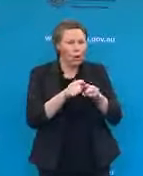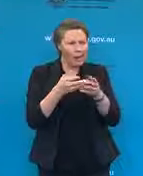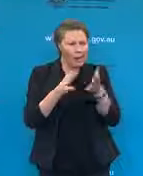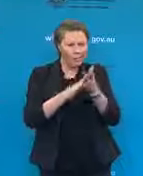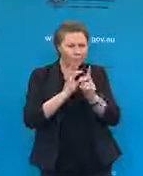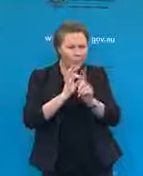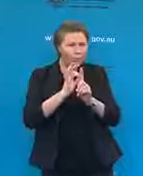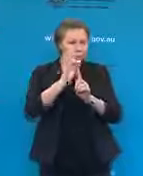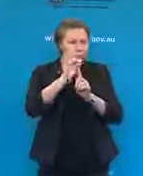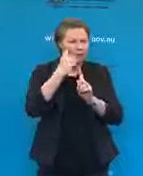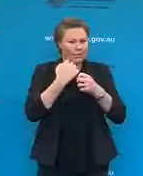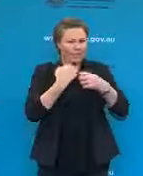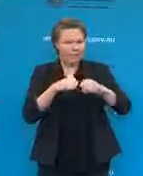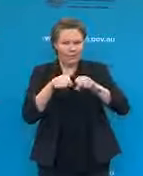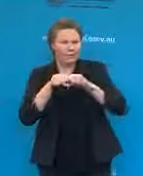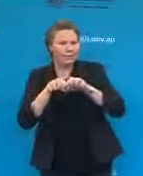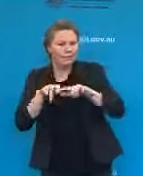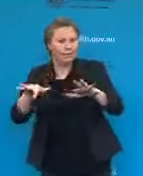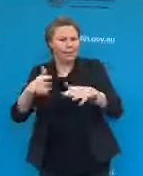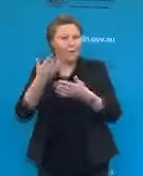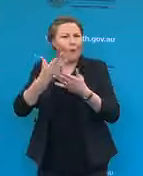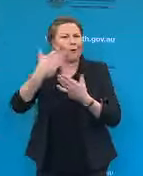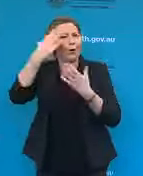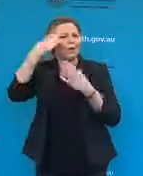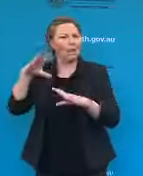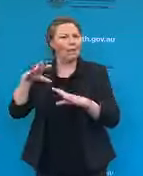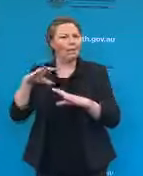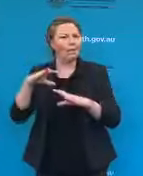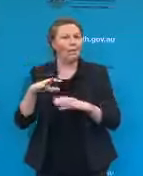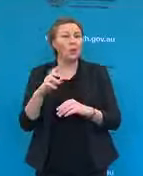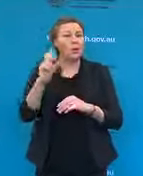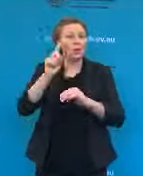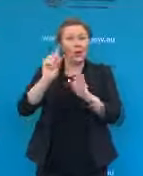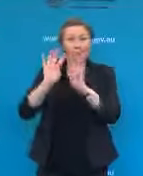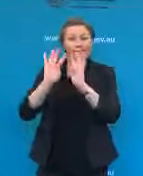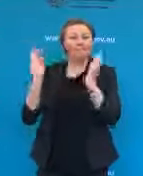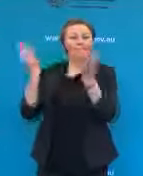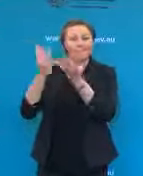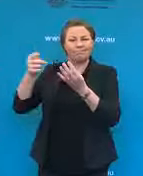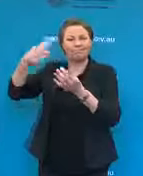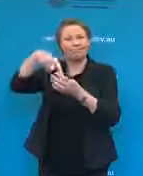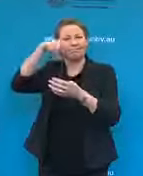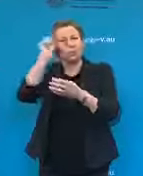the AHPPC discussed today that we would do some work in coming days to look at